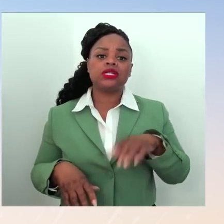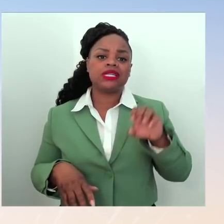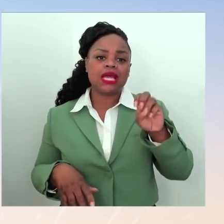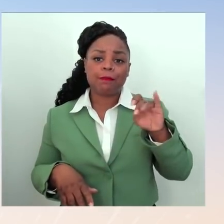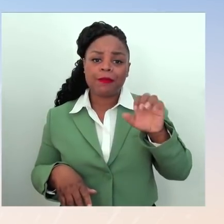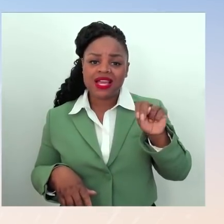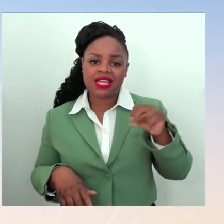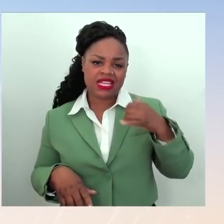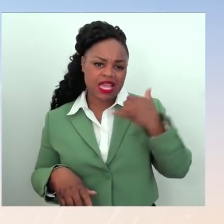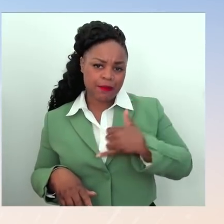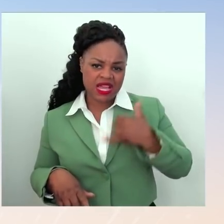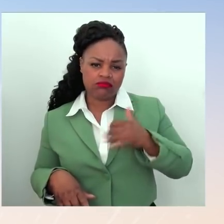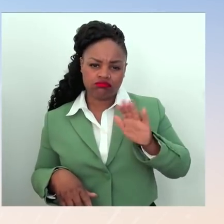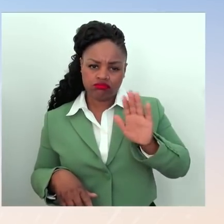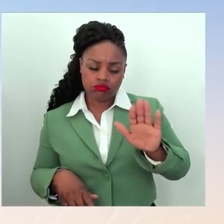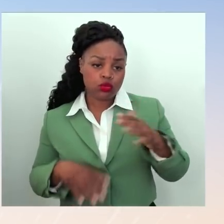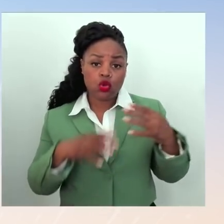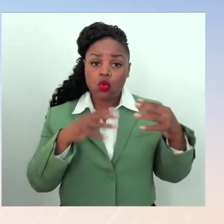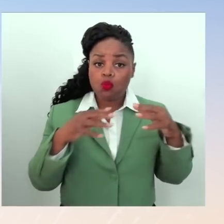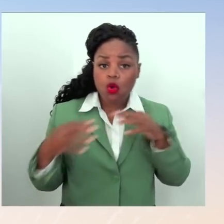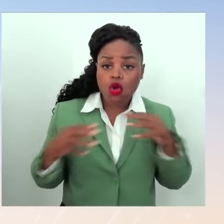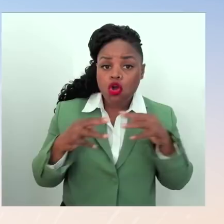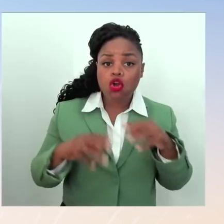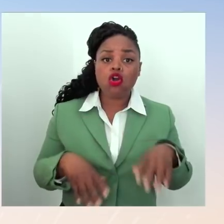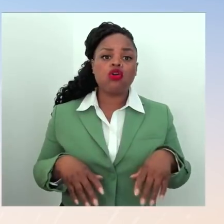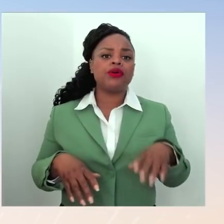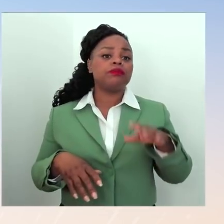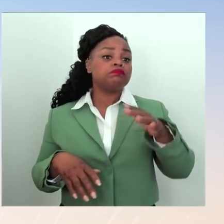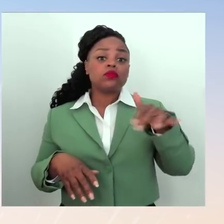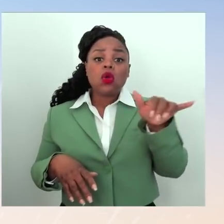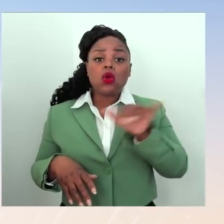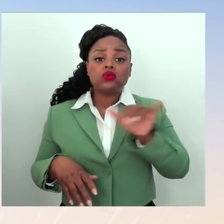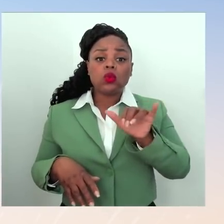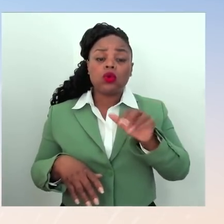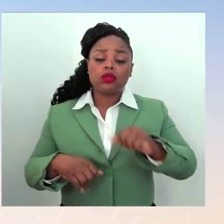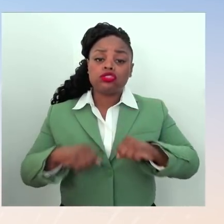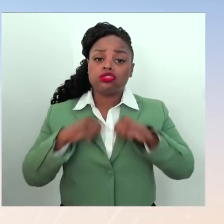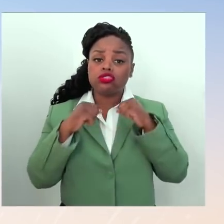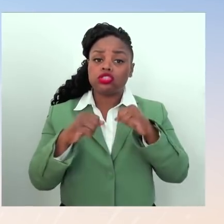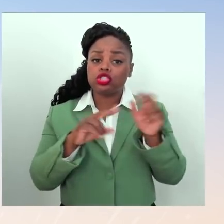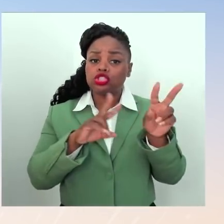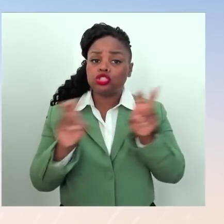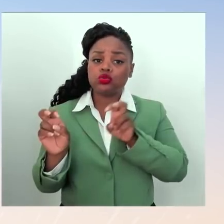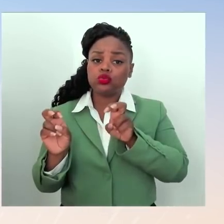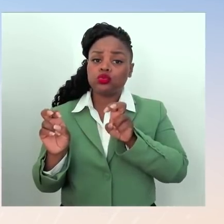to reduce the impact on the global oil marketplace, and that was part of that discussion.